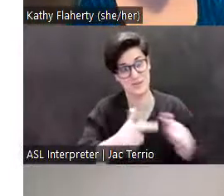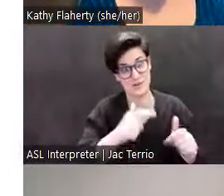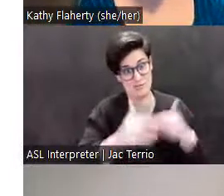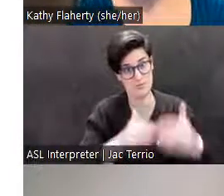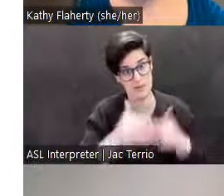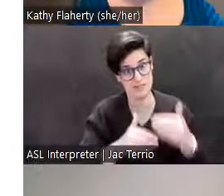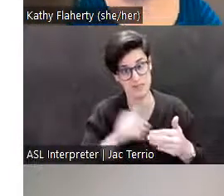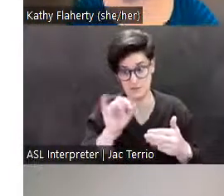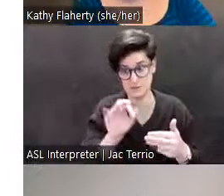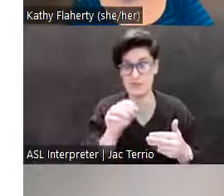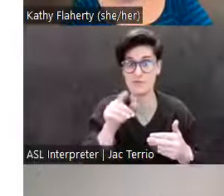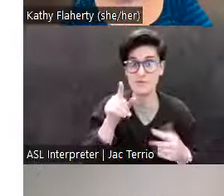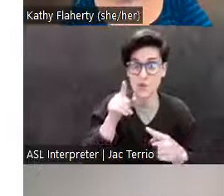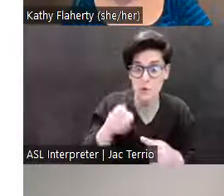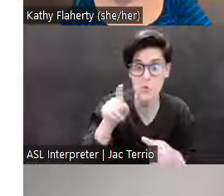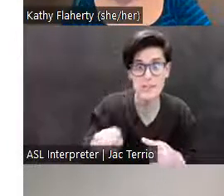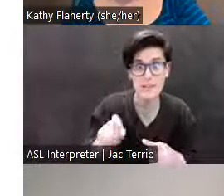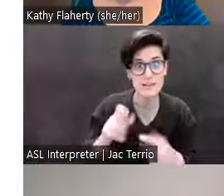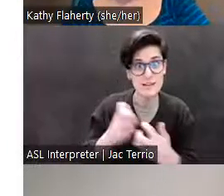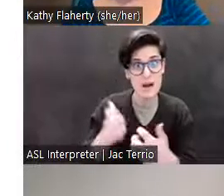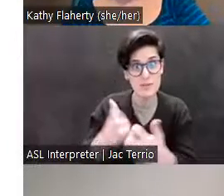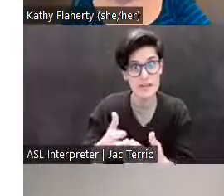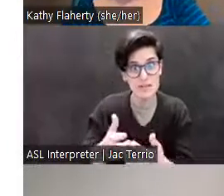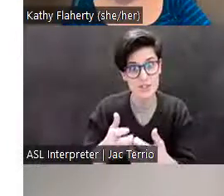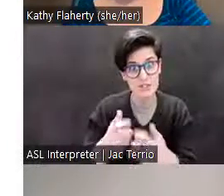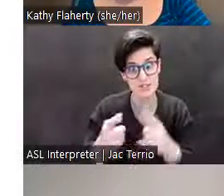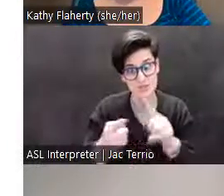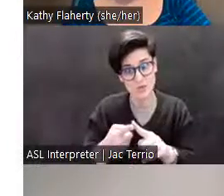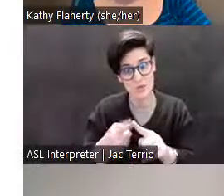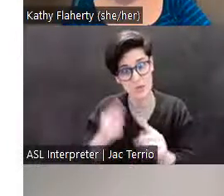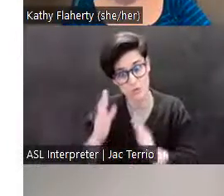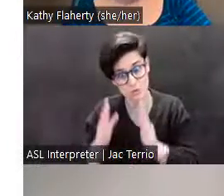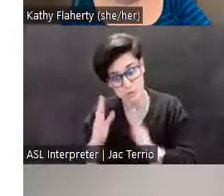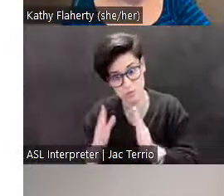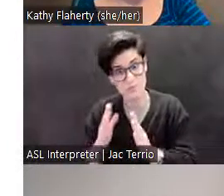process that needs to be provided. 15:28:53 But that there needs to be this process,